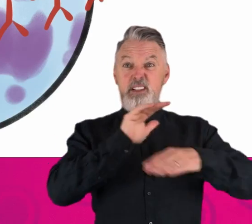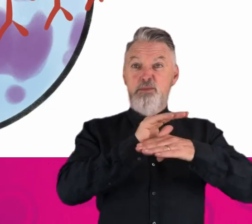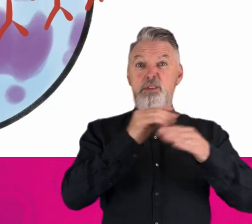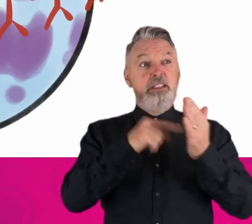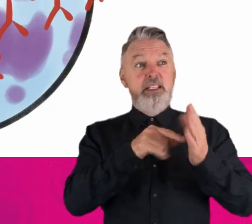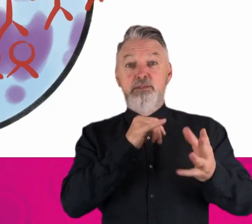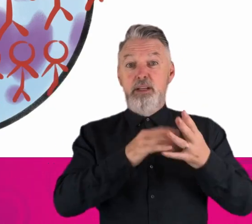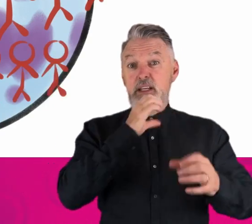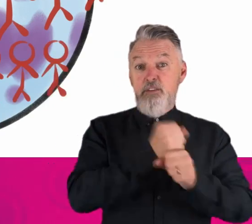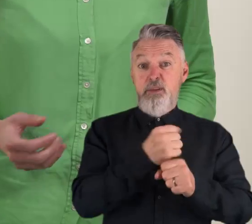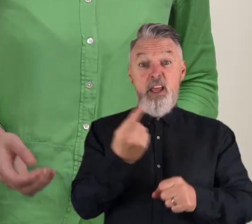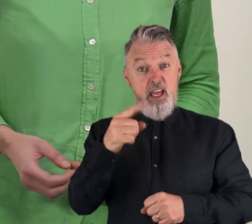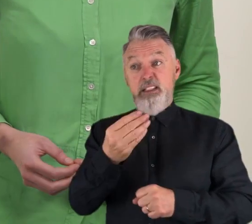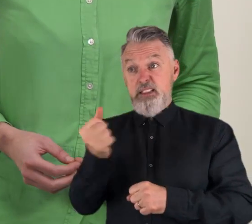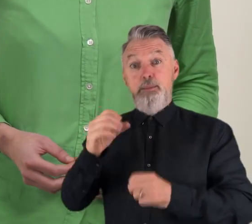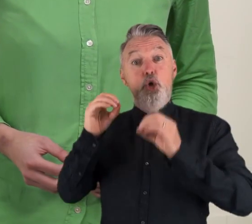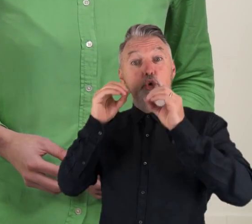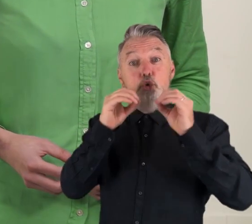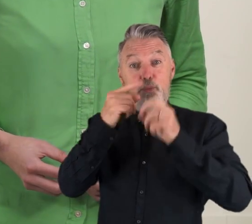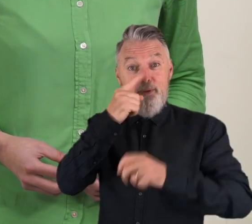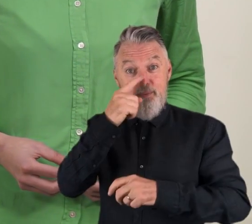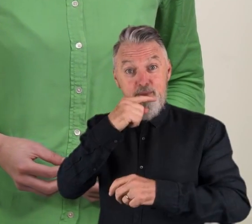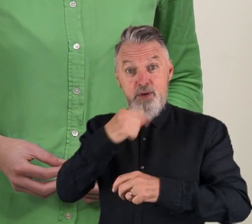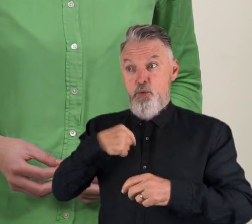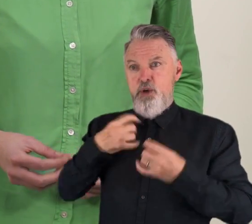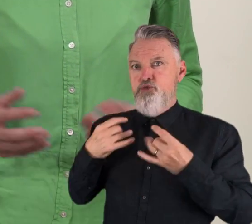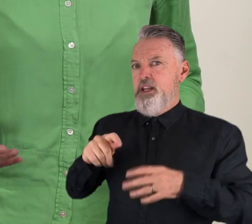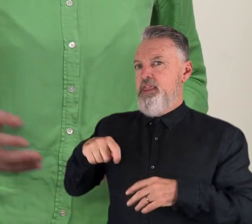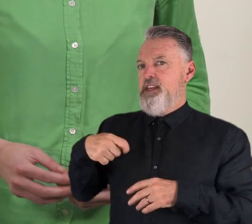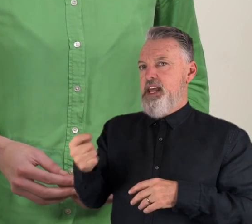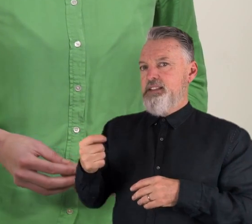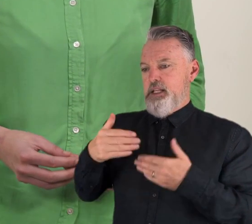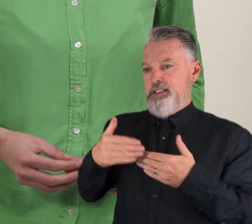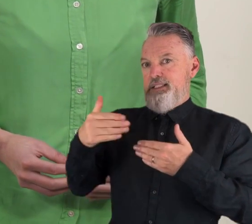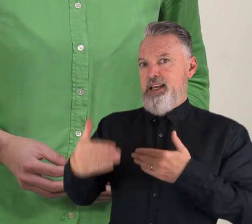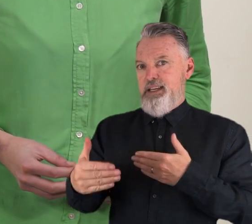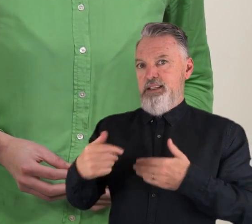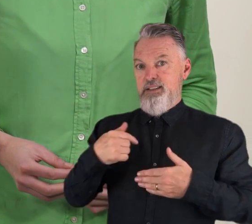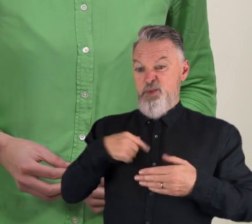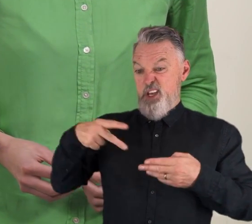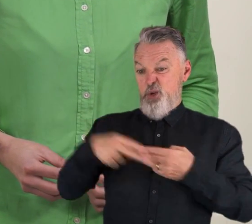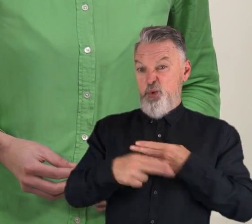and even Google. Now we’re ready for our next phase of growth. We’ve launched our newest product, the Resource Library.